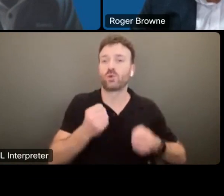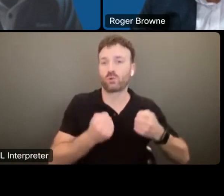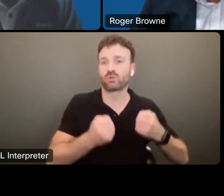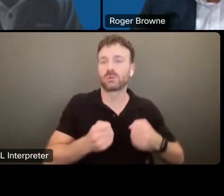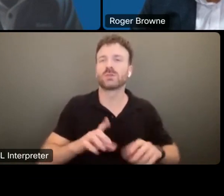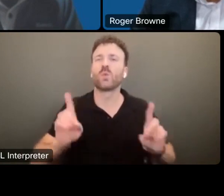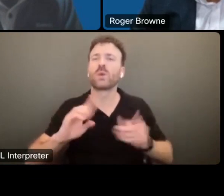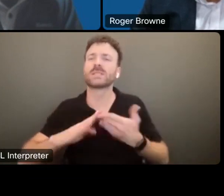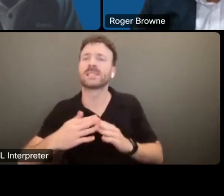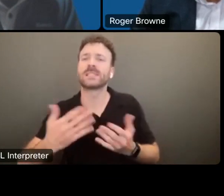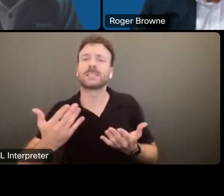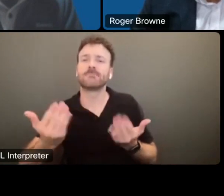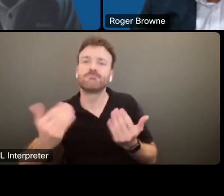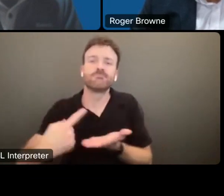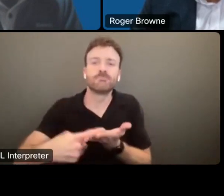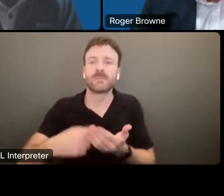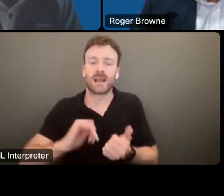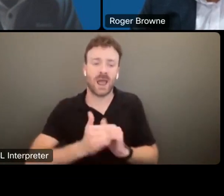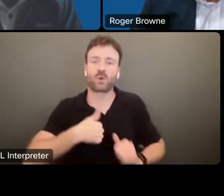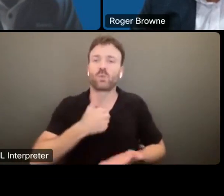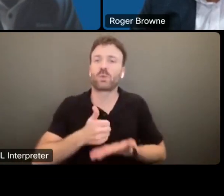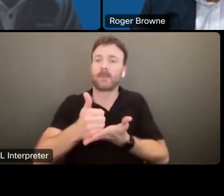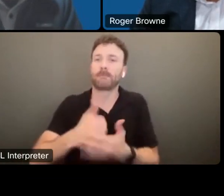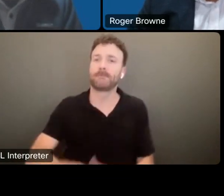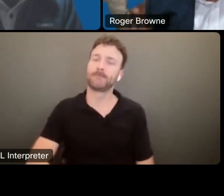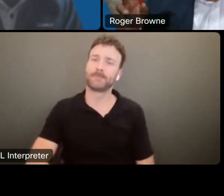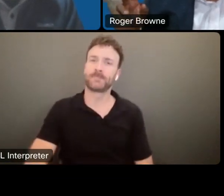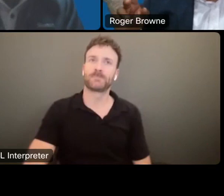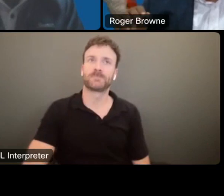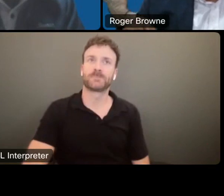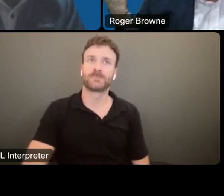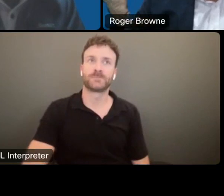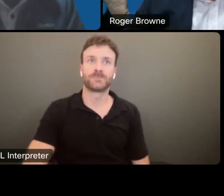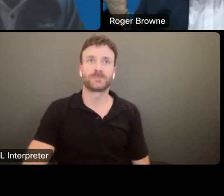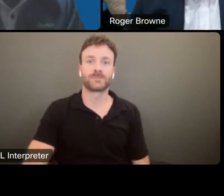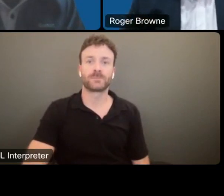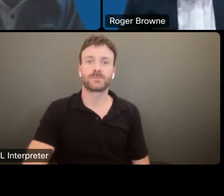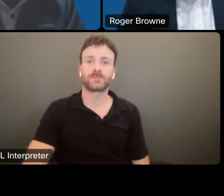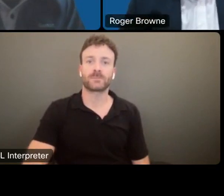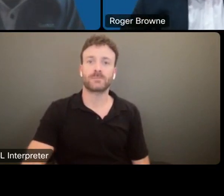And how can we help expedite those? Roger Browne: Actually if I can -- thanks, Allison.